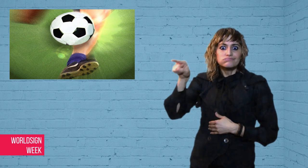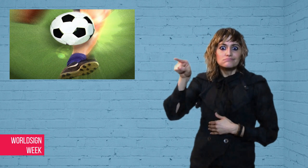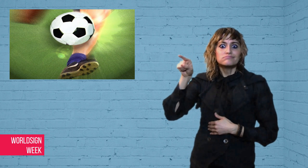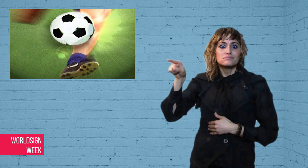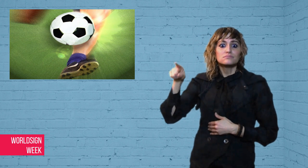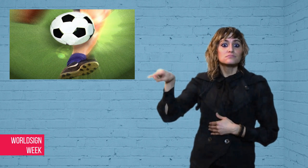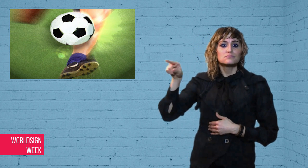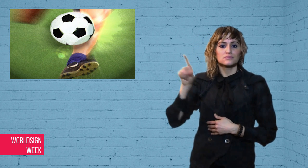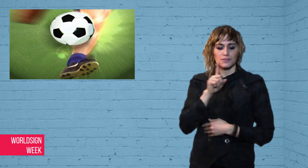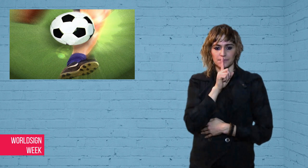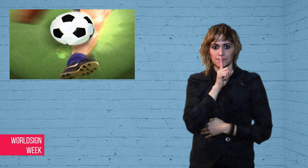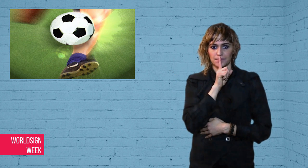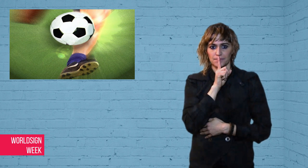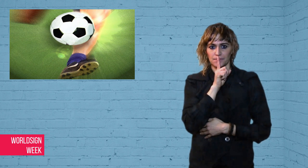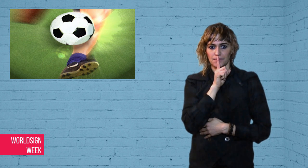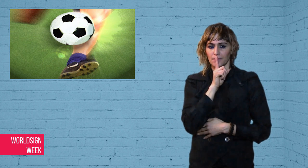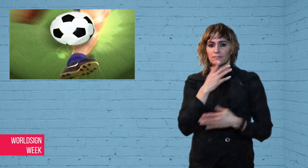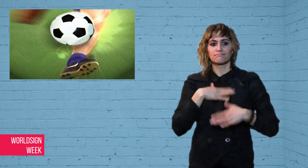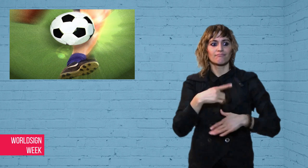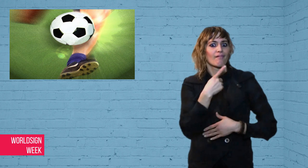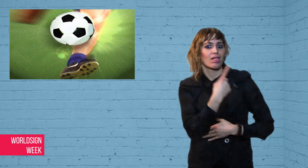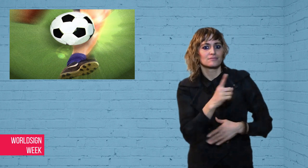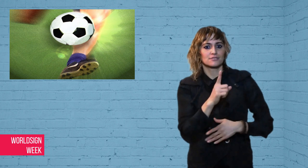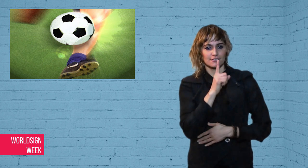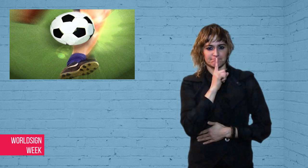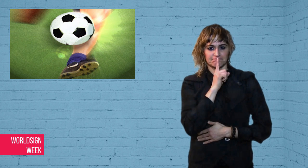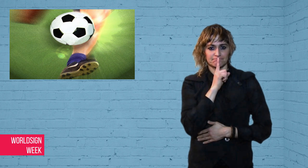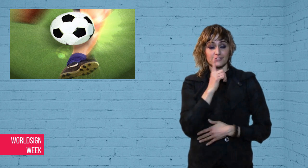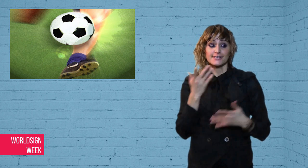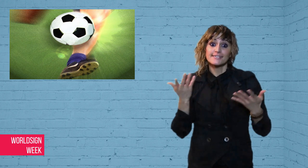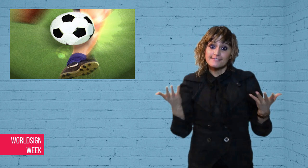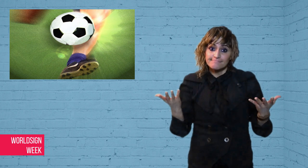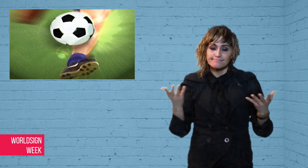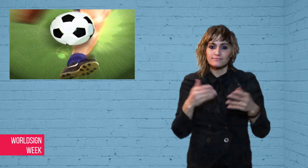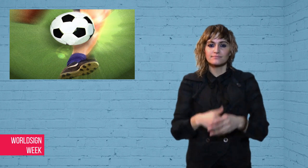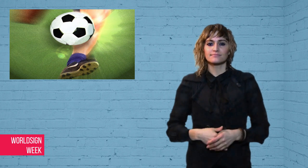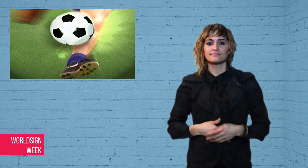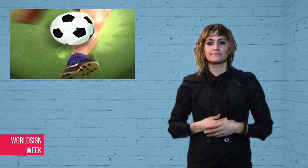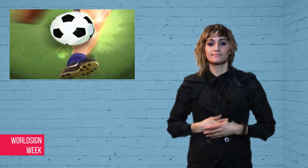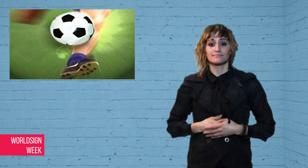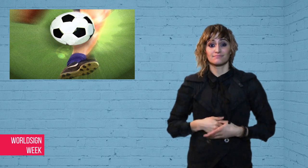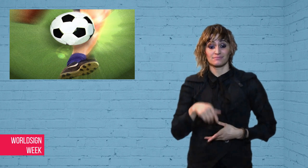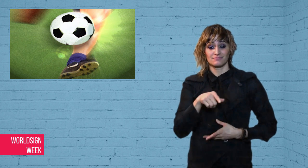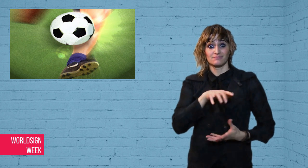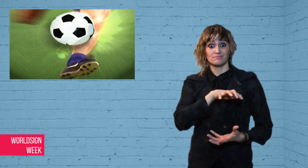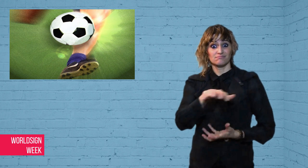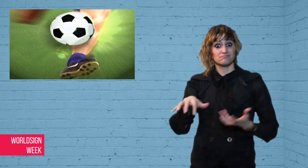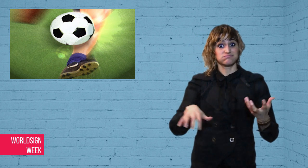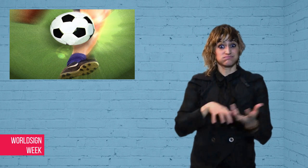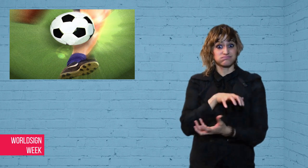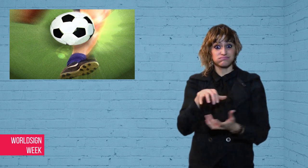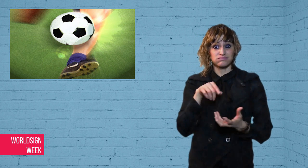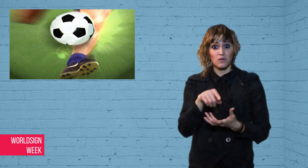To everyone out there watching this show,